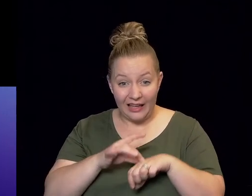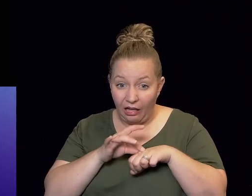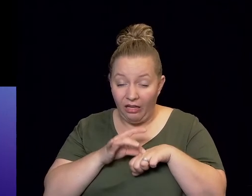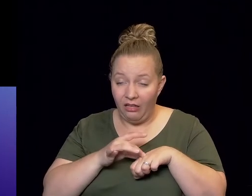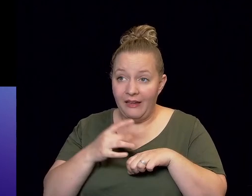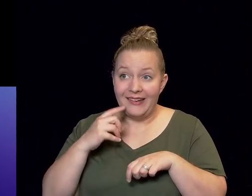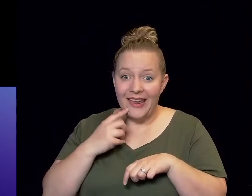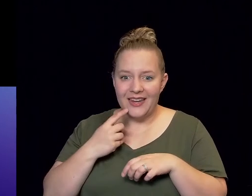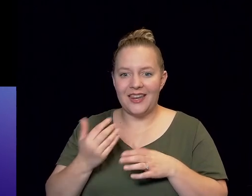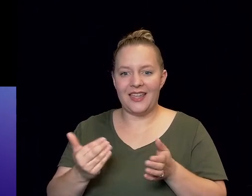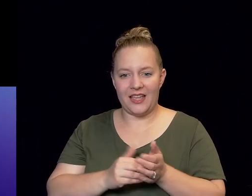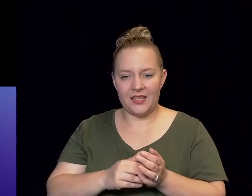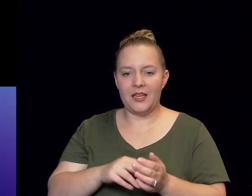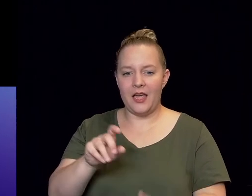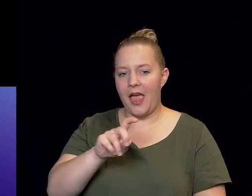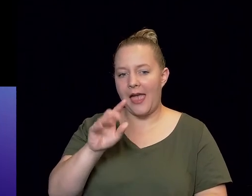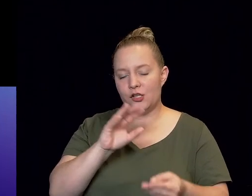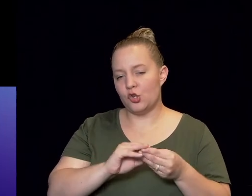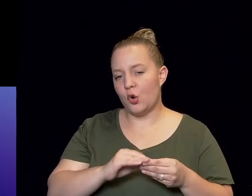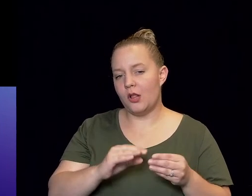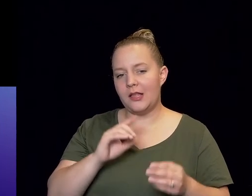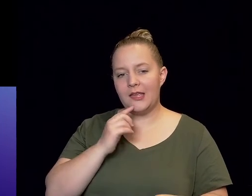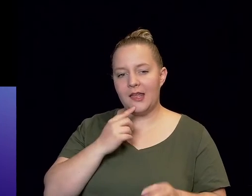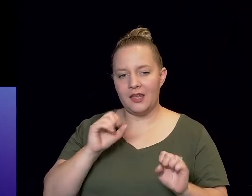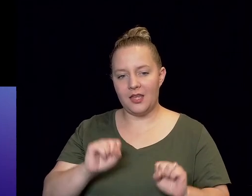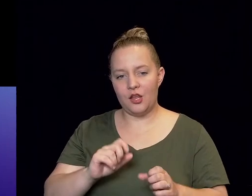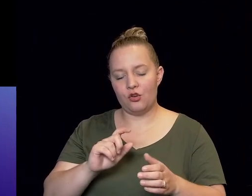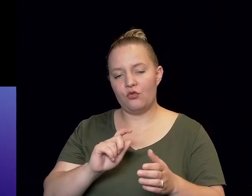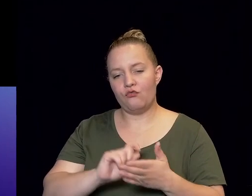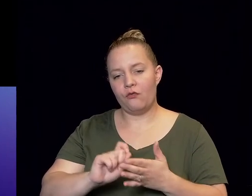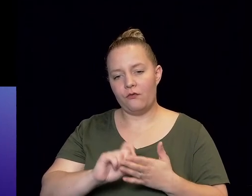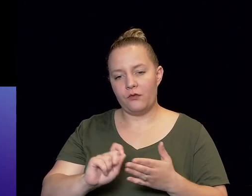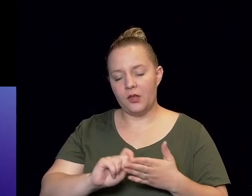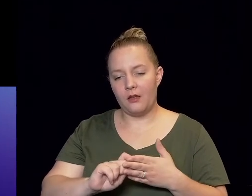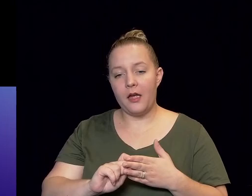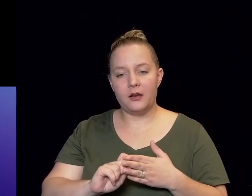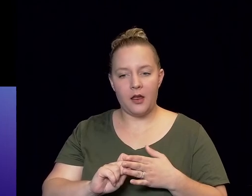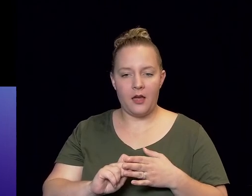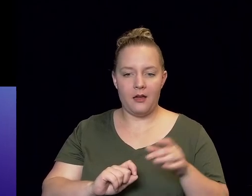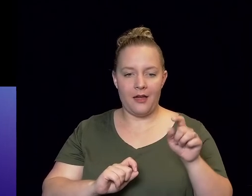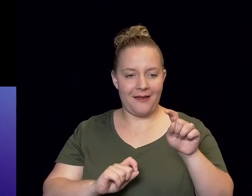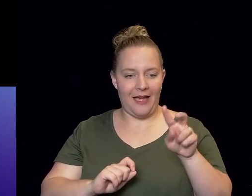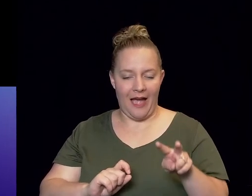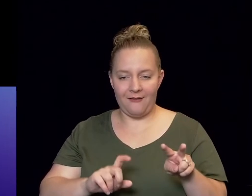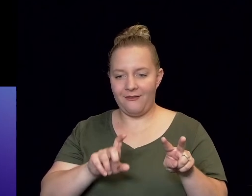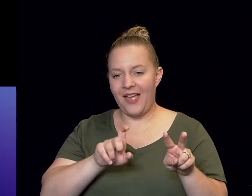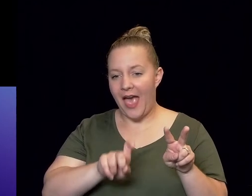x is the total candy. And so, you can either write it one of two ways. You can write 1/2x because